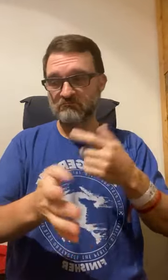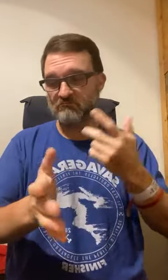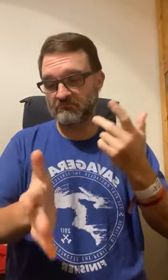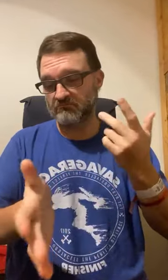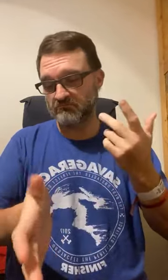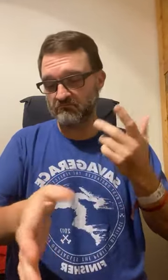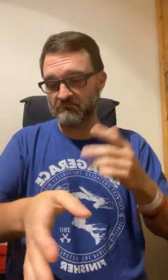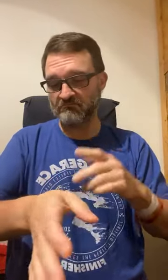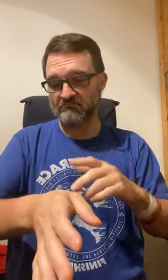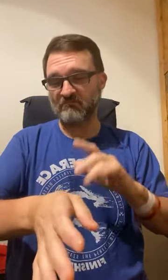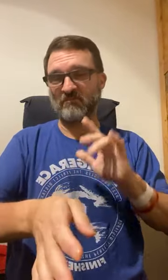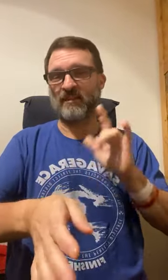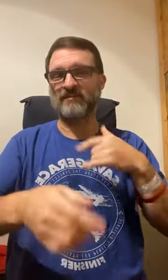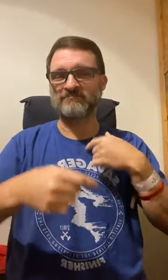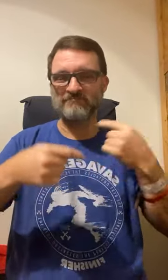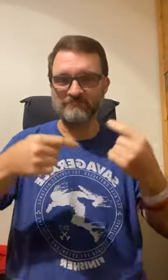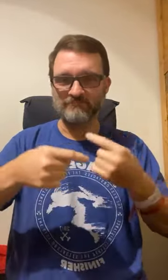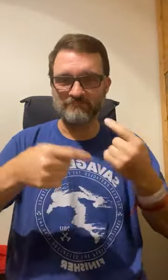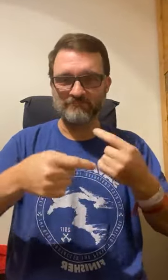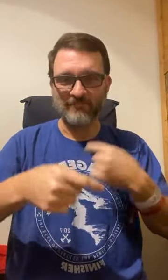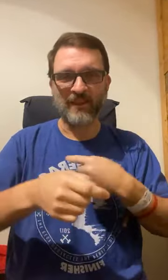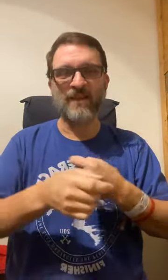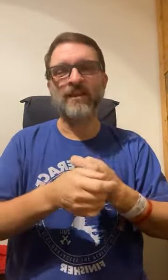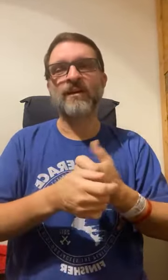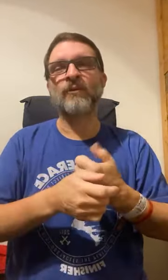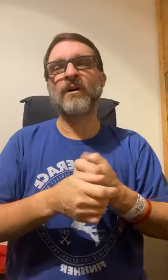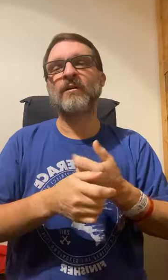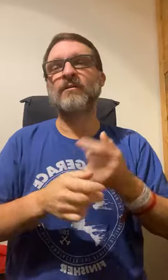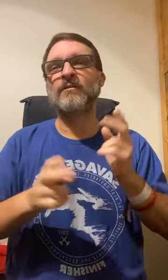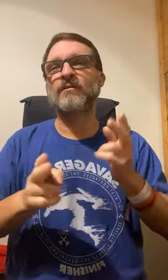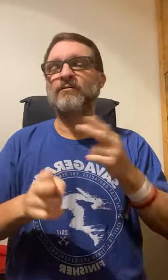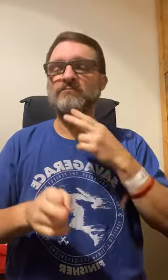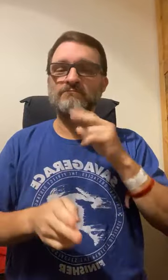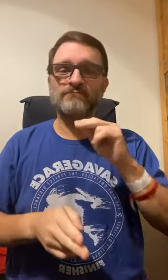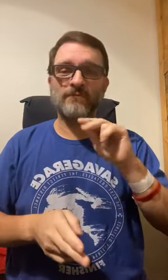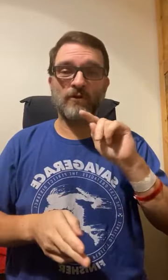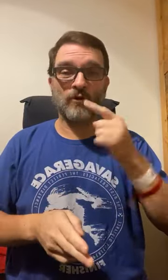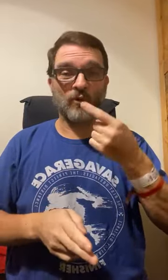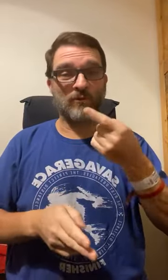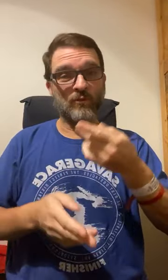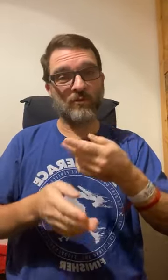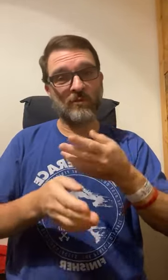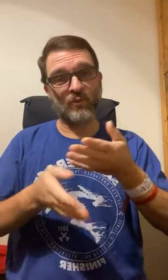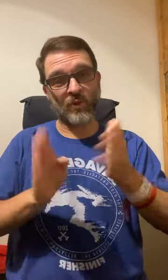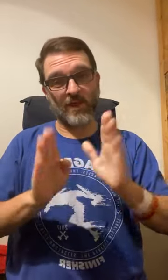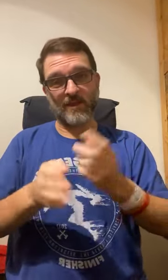Not worrying about it. Most important was that the IV was inserted. Then later I had pain again. I wanted the IV out